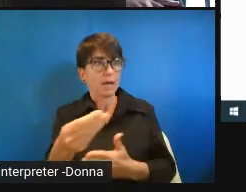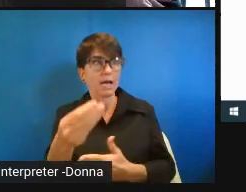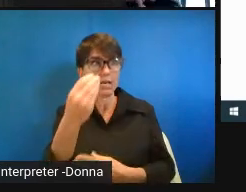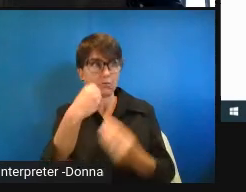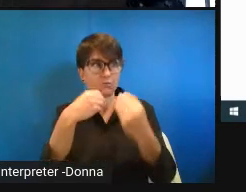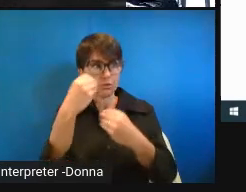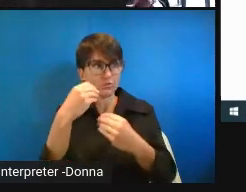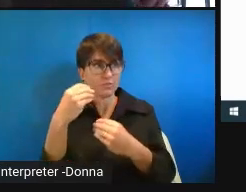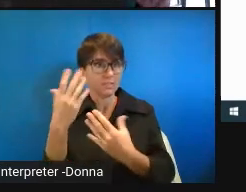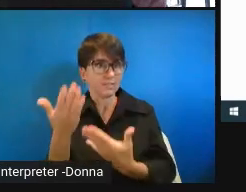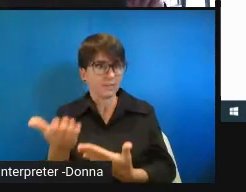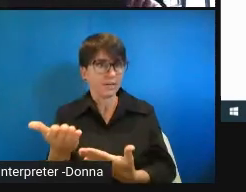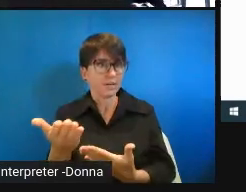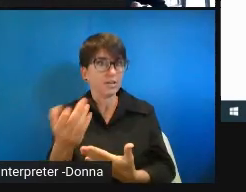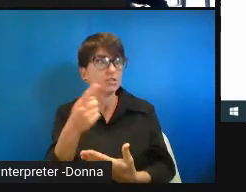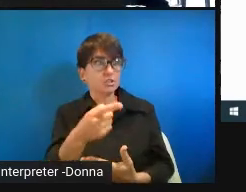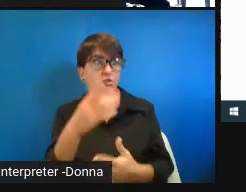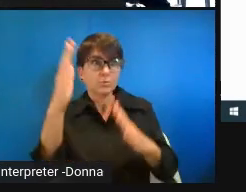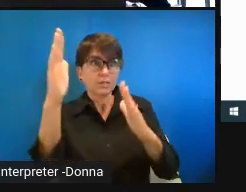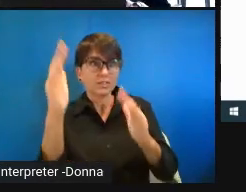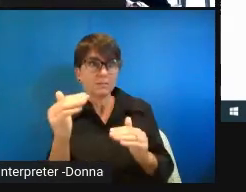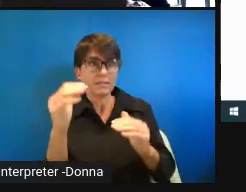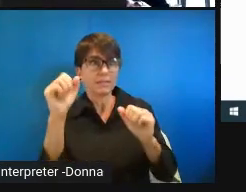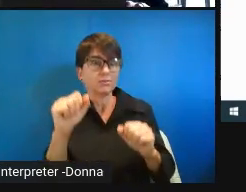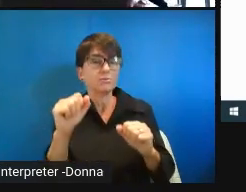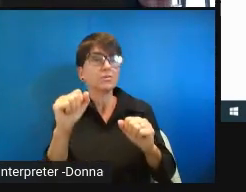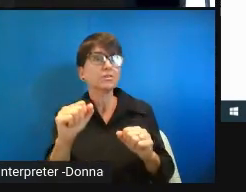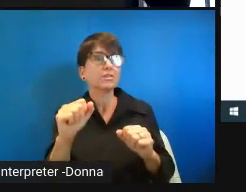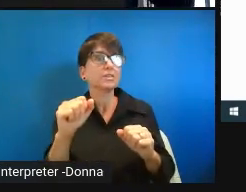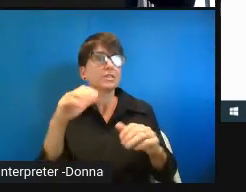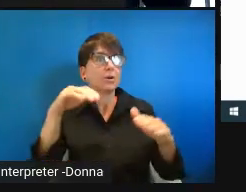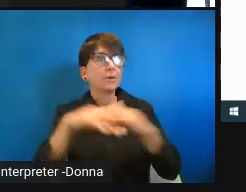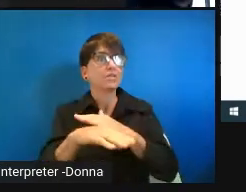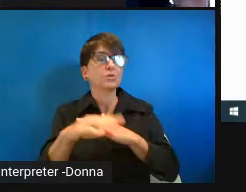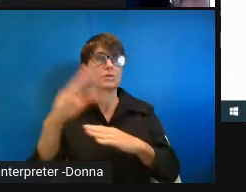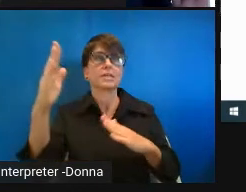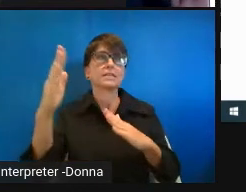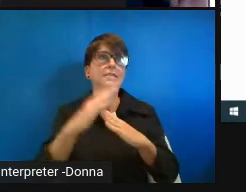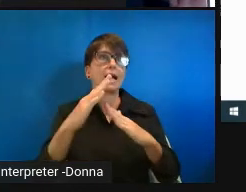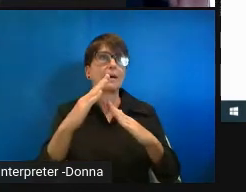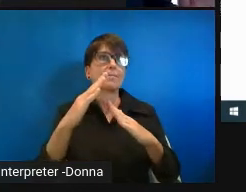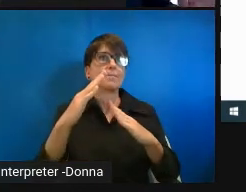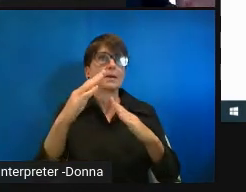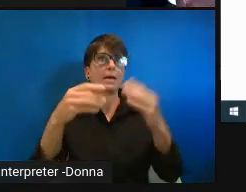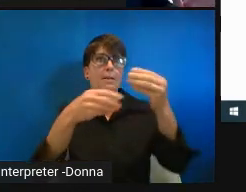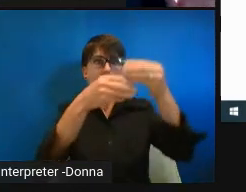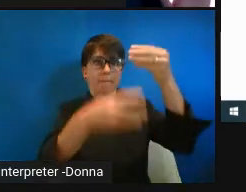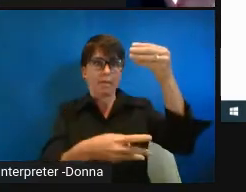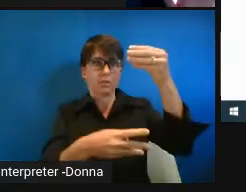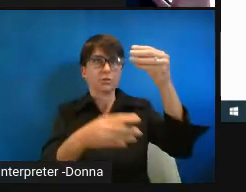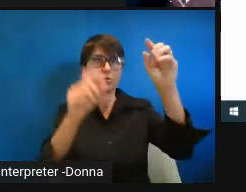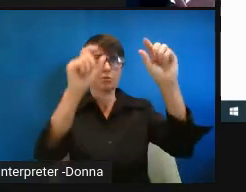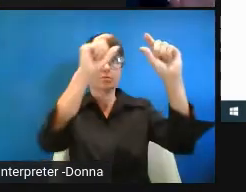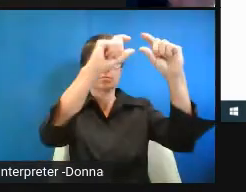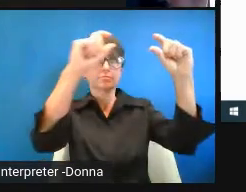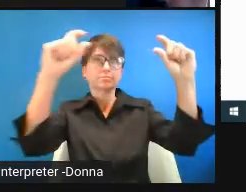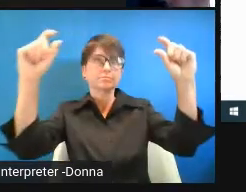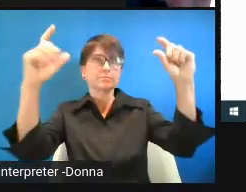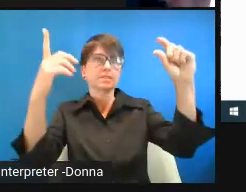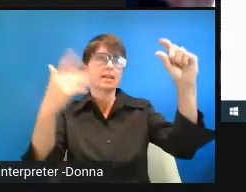in the top menu of this website, it has all that groceries